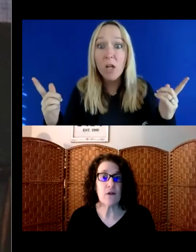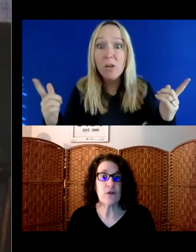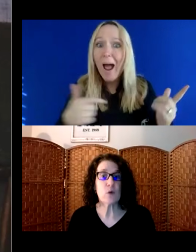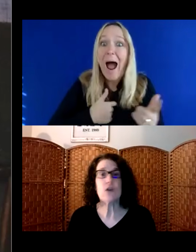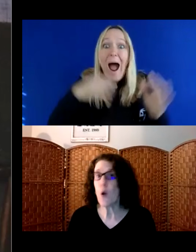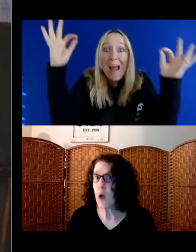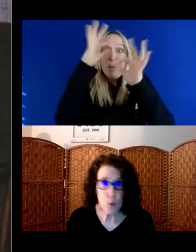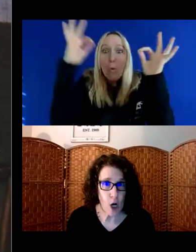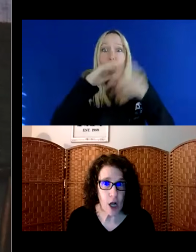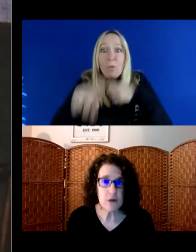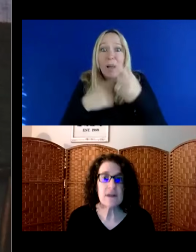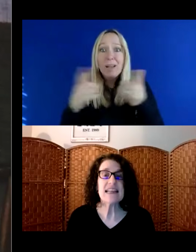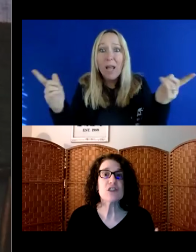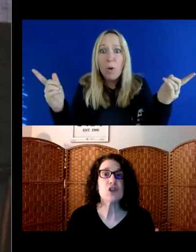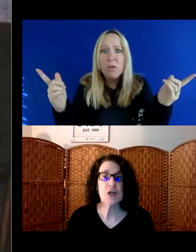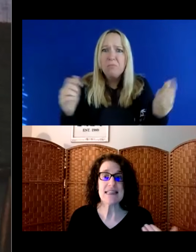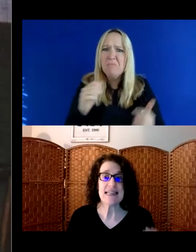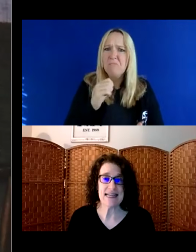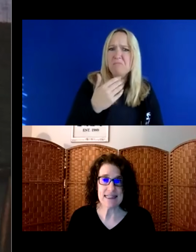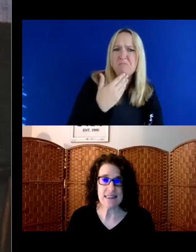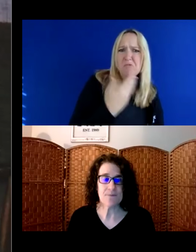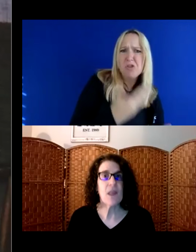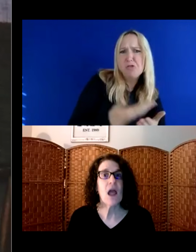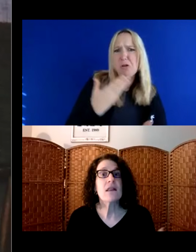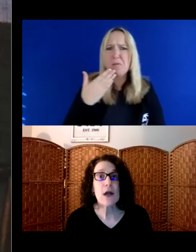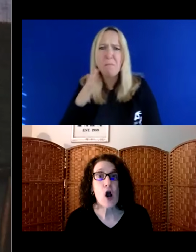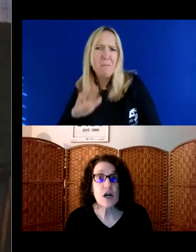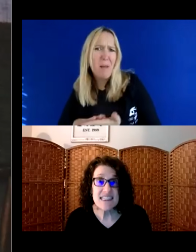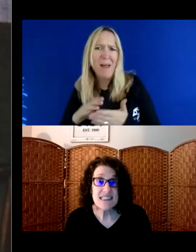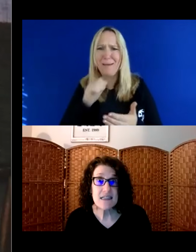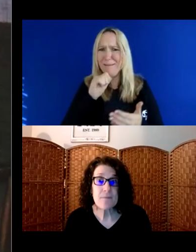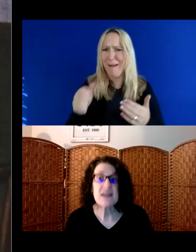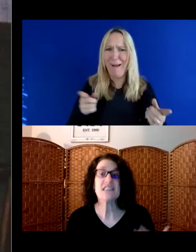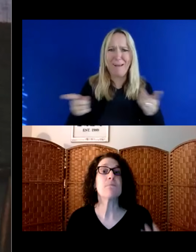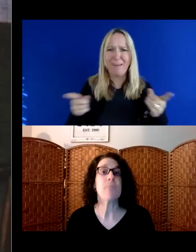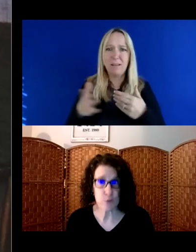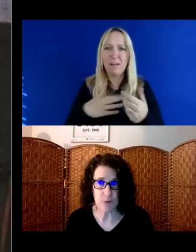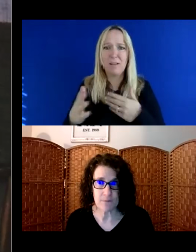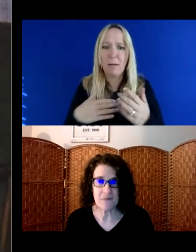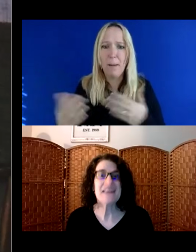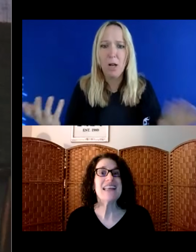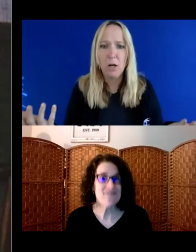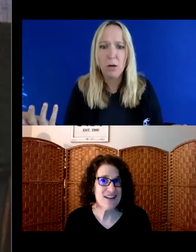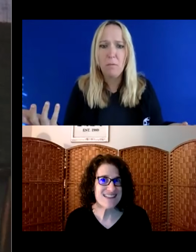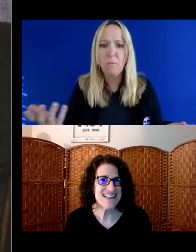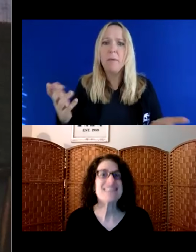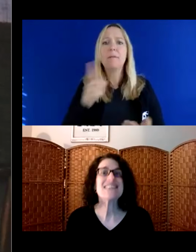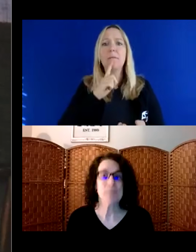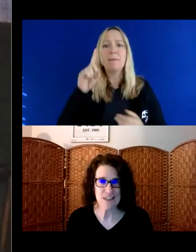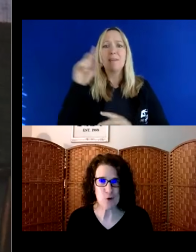There is no right or wrong. It just is. Like Autism is a spectrum, Deafness is a spectrum.